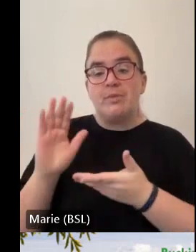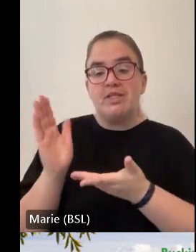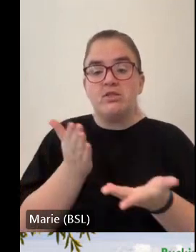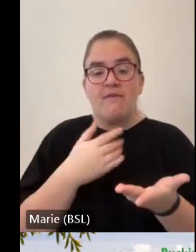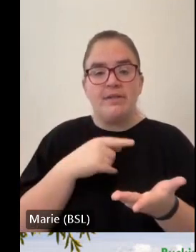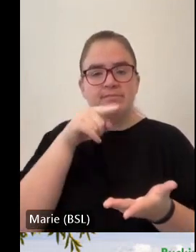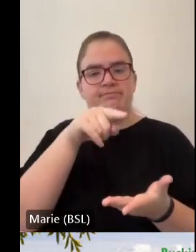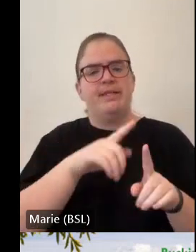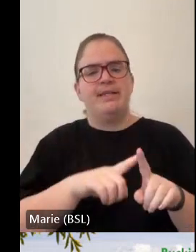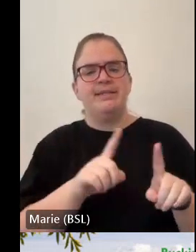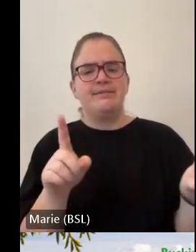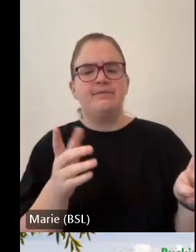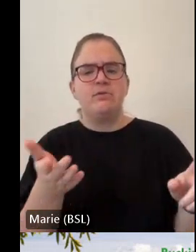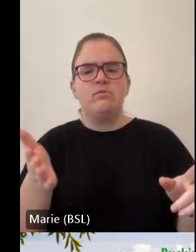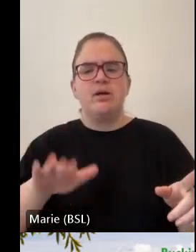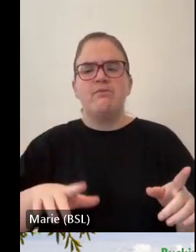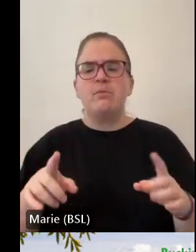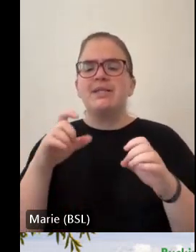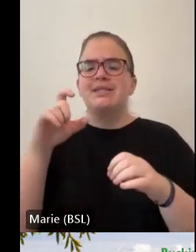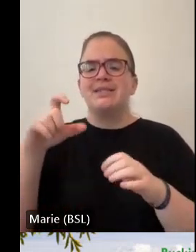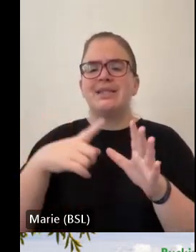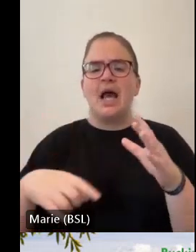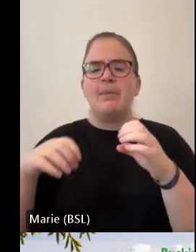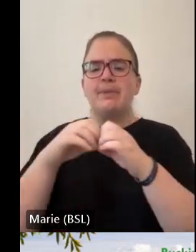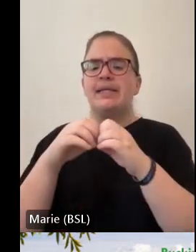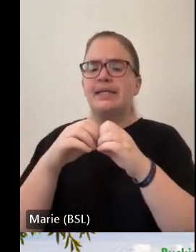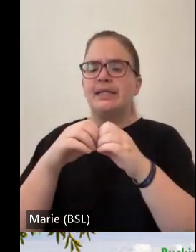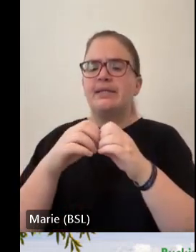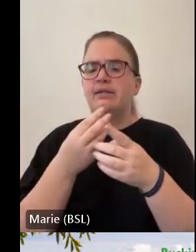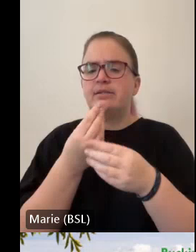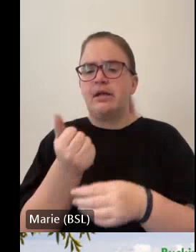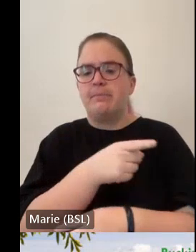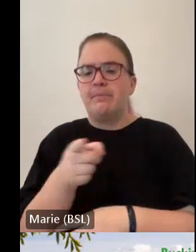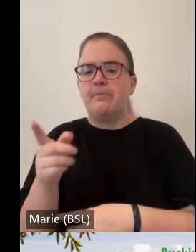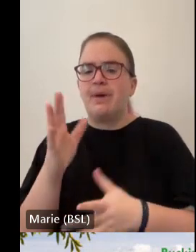That's different from the bureaus that some of us have in our our towns.